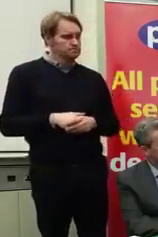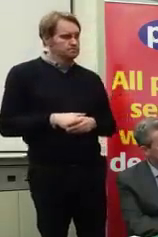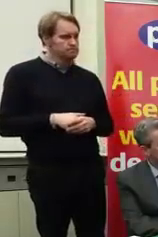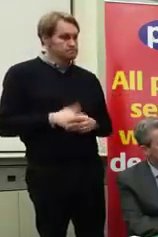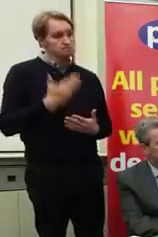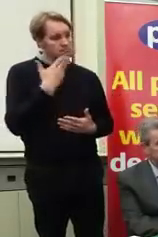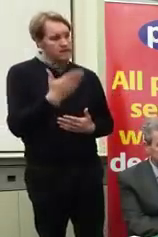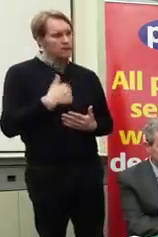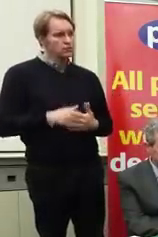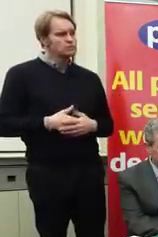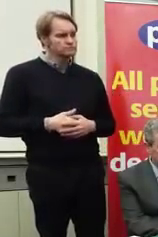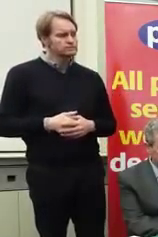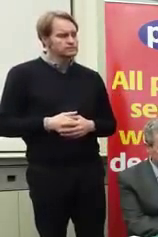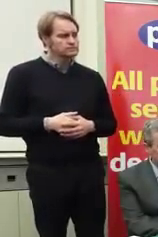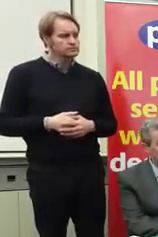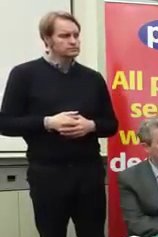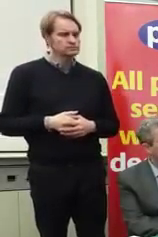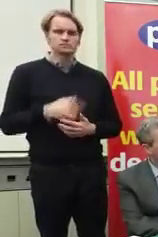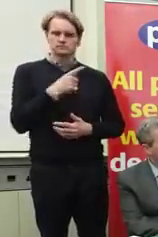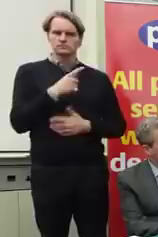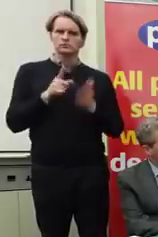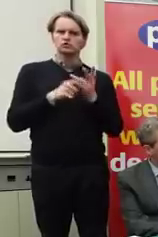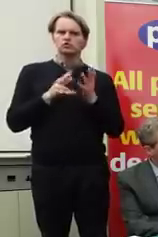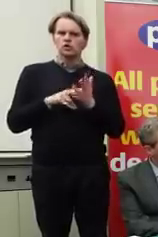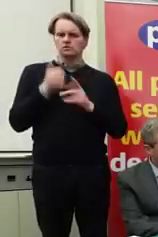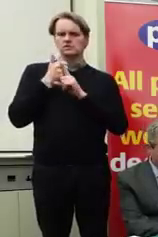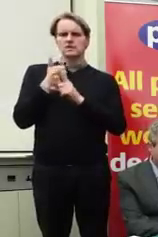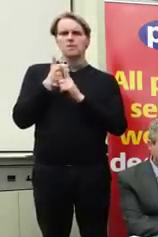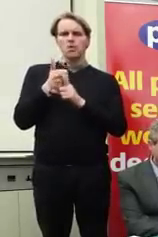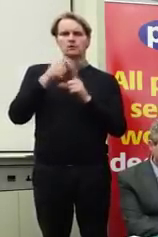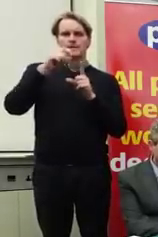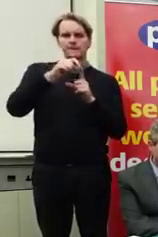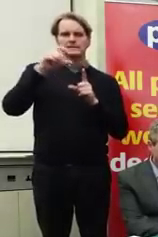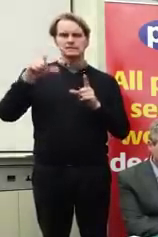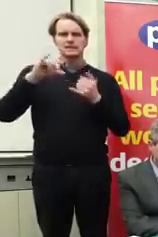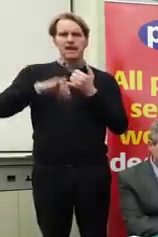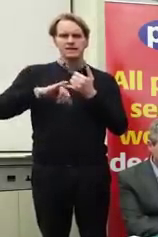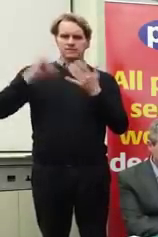know that you've been a longtime supporter of the PCS national pay campaign and